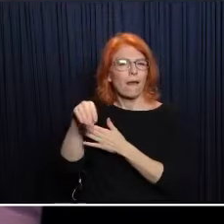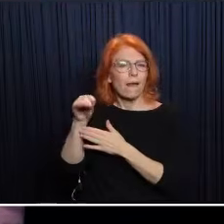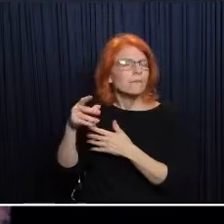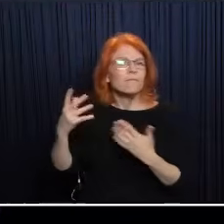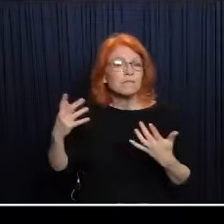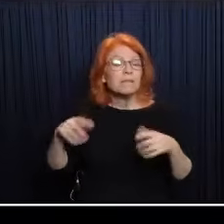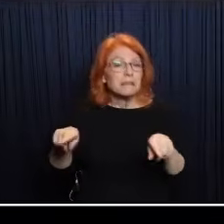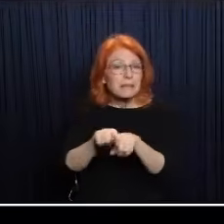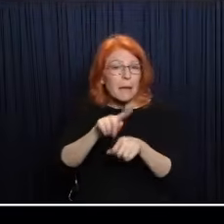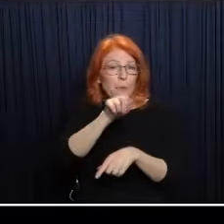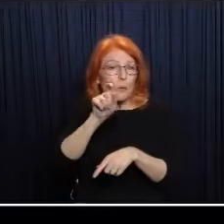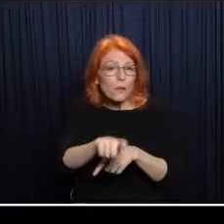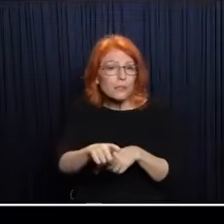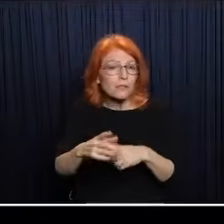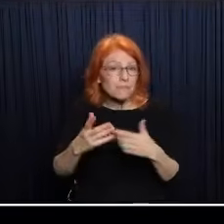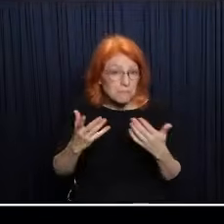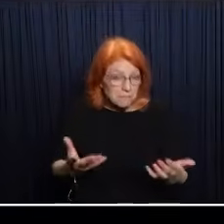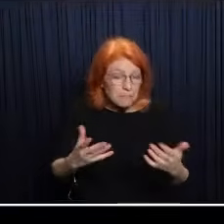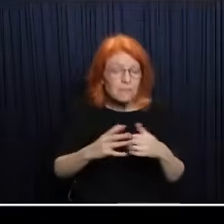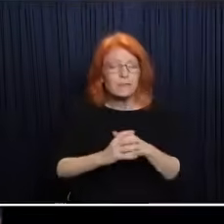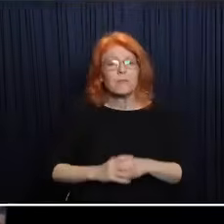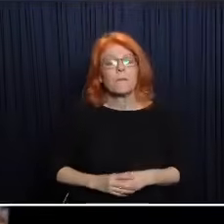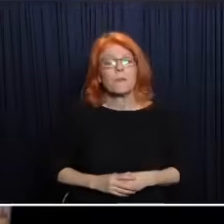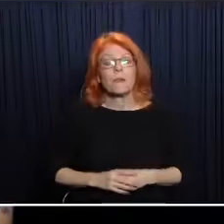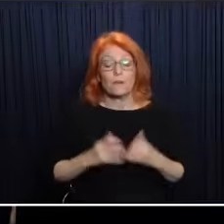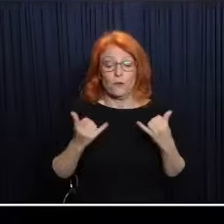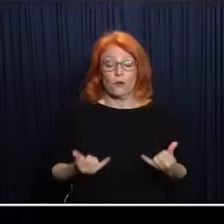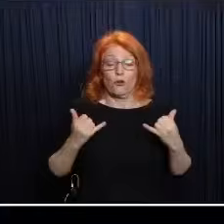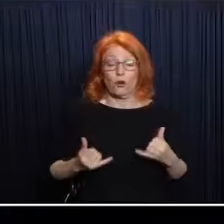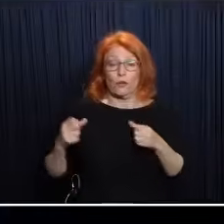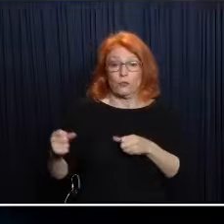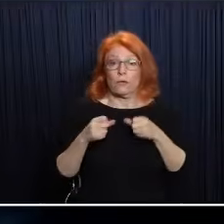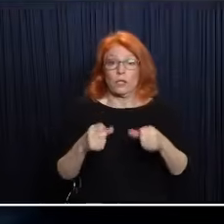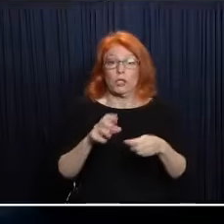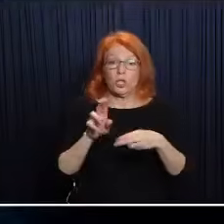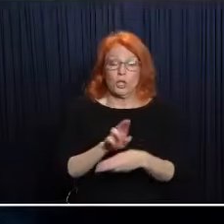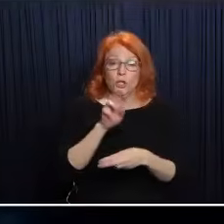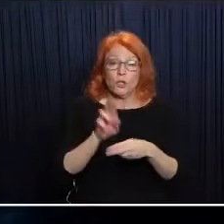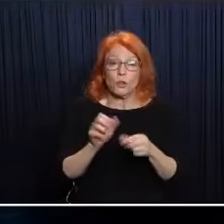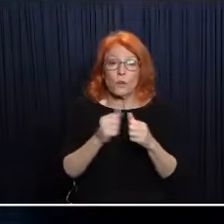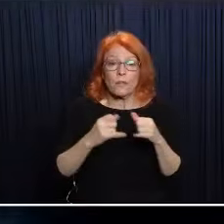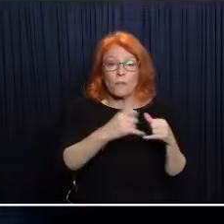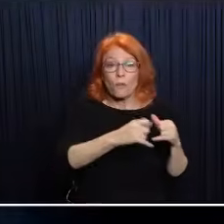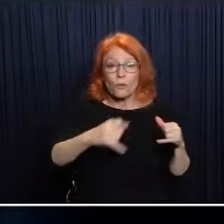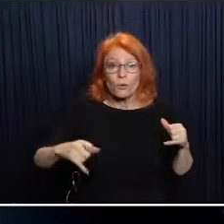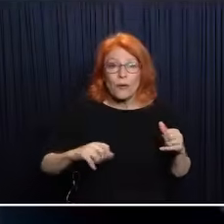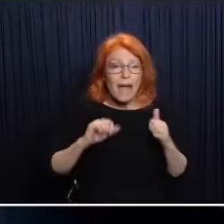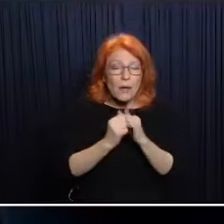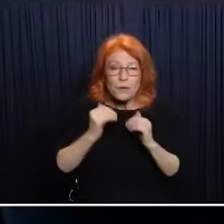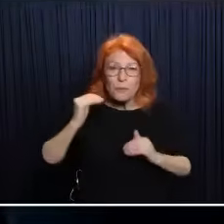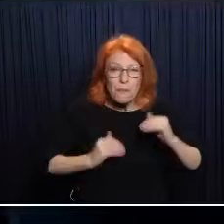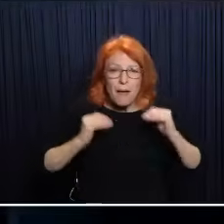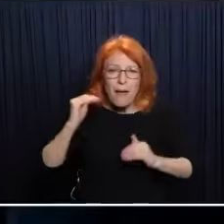OUR ECONOMY. MR. FEELY, I SAW YOU SHAKING YOUR HEAD. SAME QUESTION FOR YOU AS FAR AS